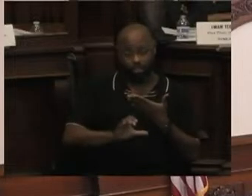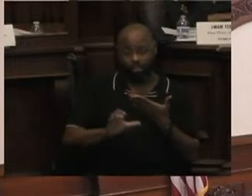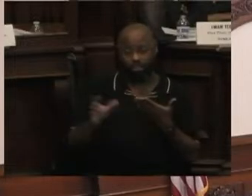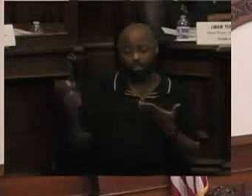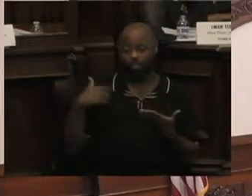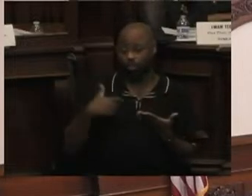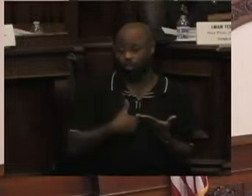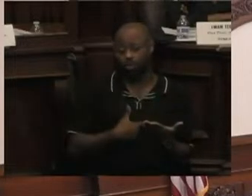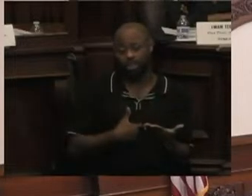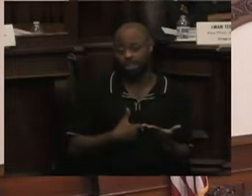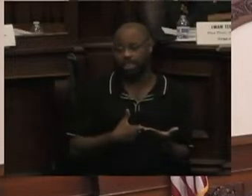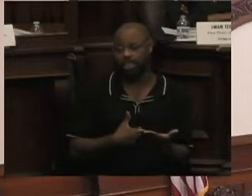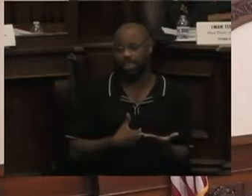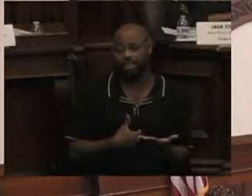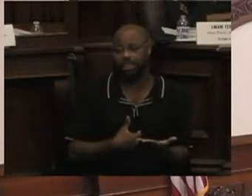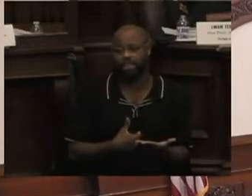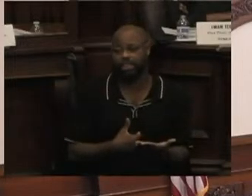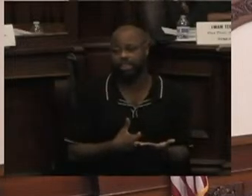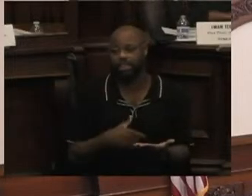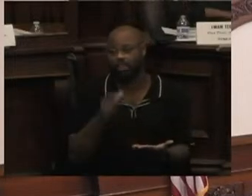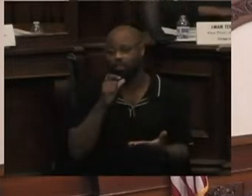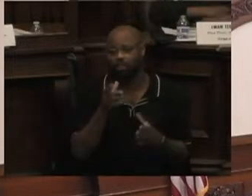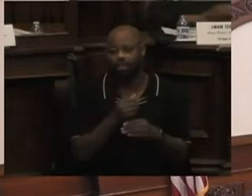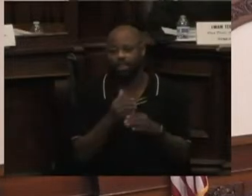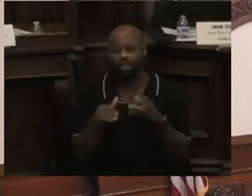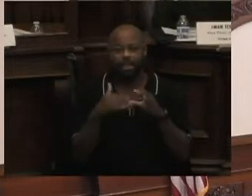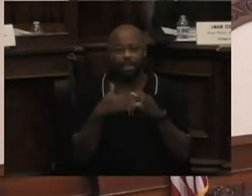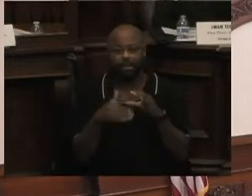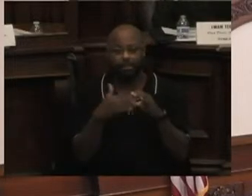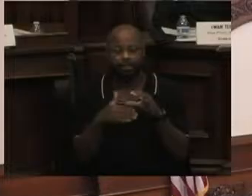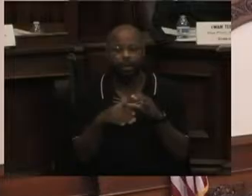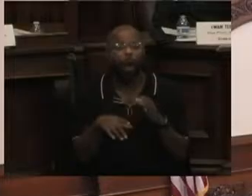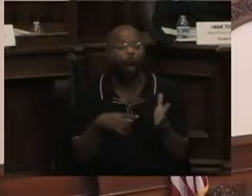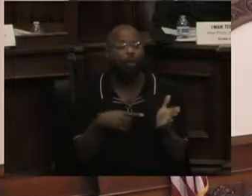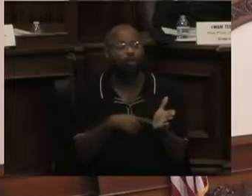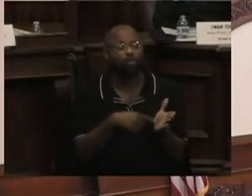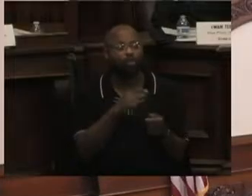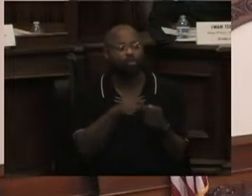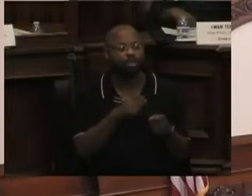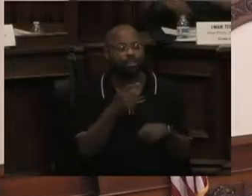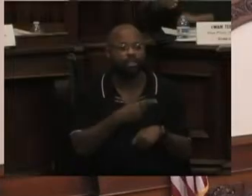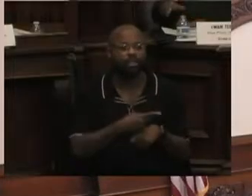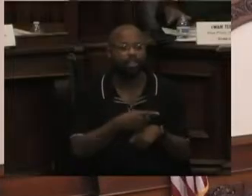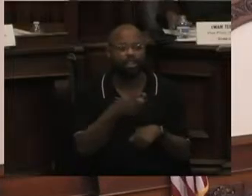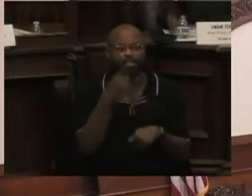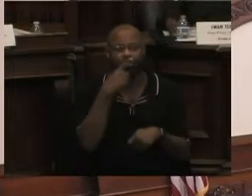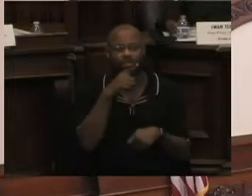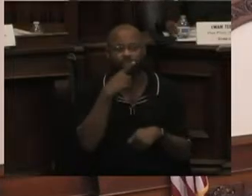send them out in advance? Like we will have a calendar so that